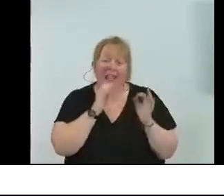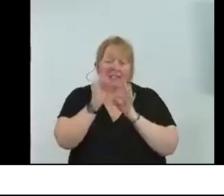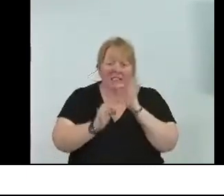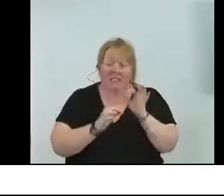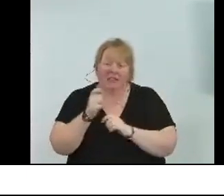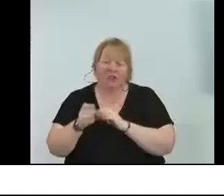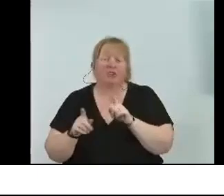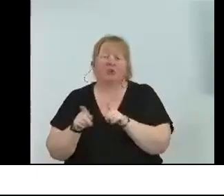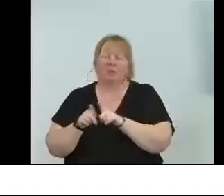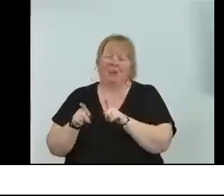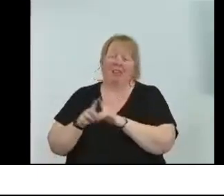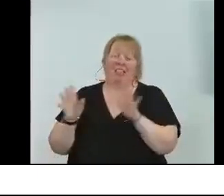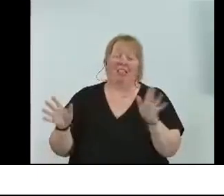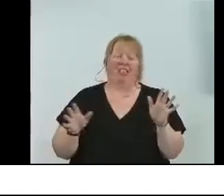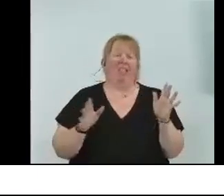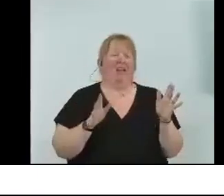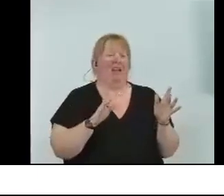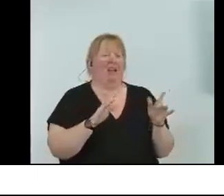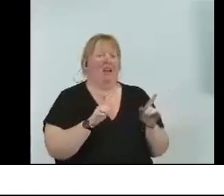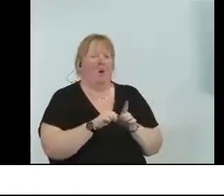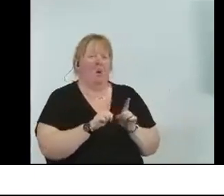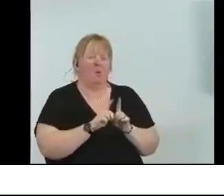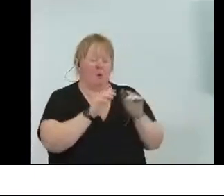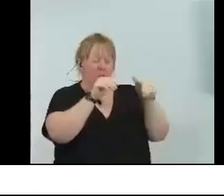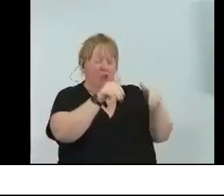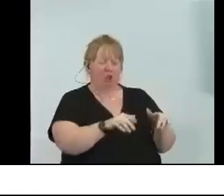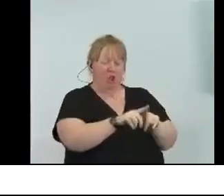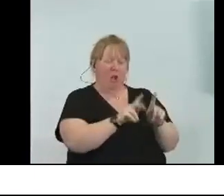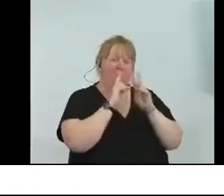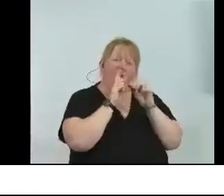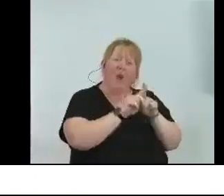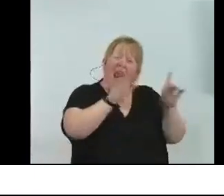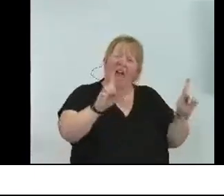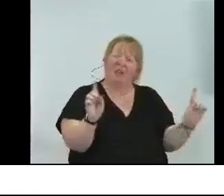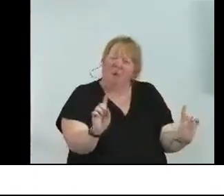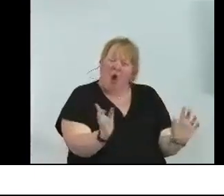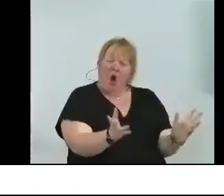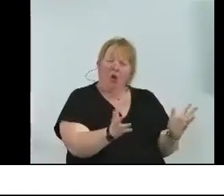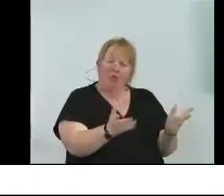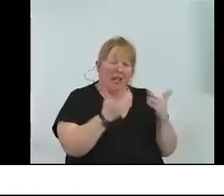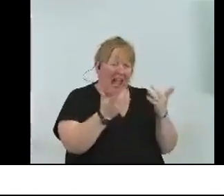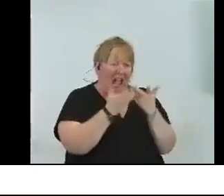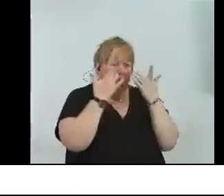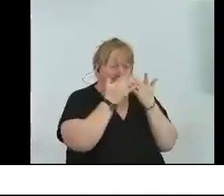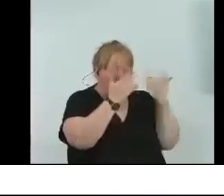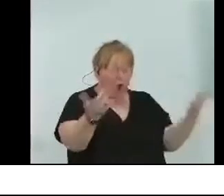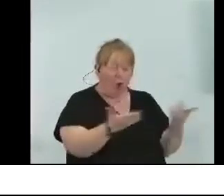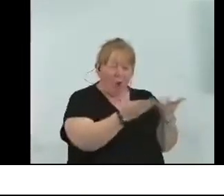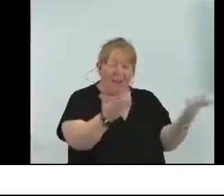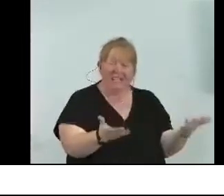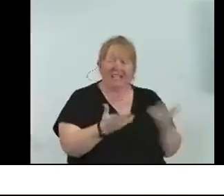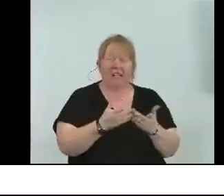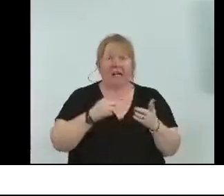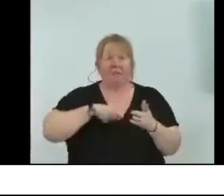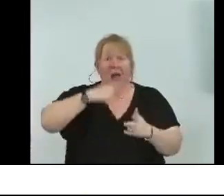It's how it's going to look in store and so many other things - my mind always goes blank!